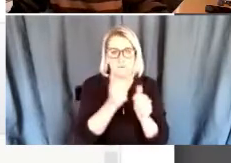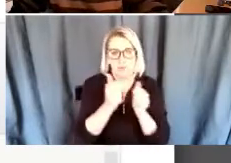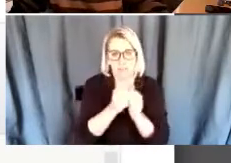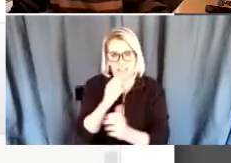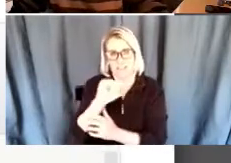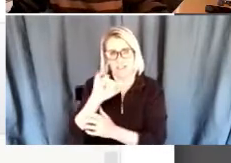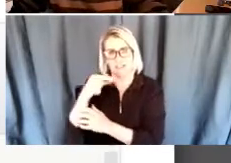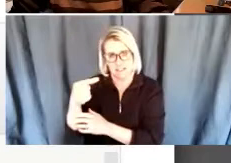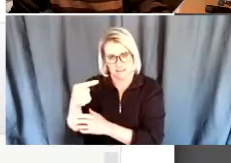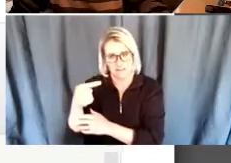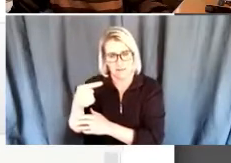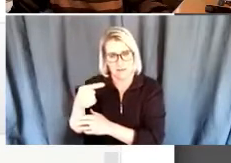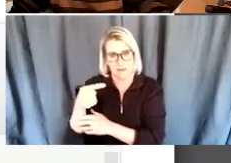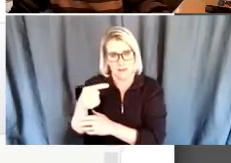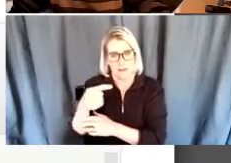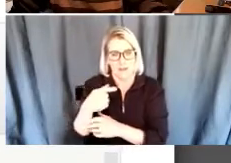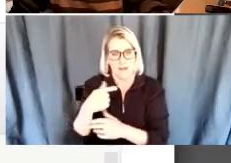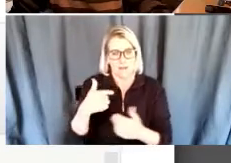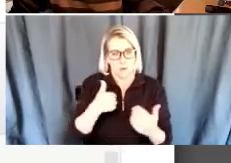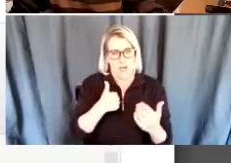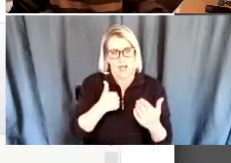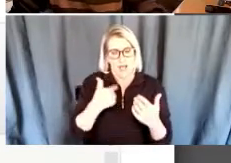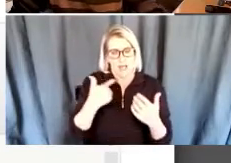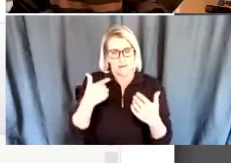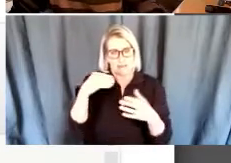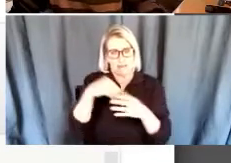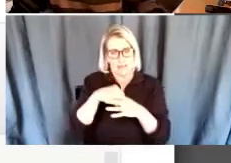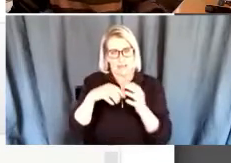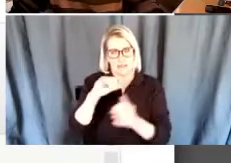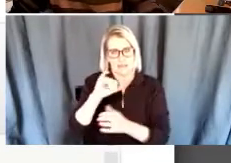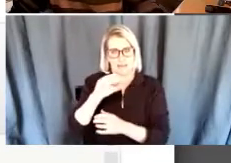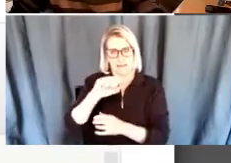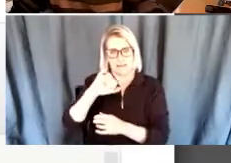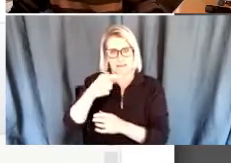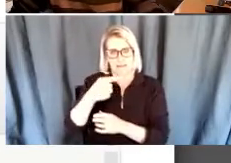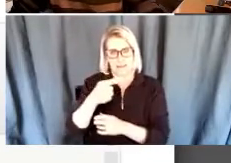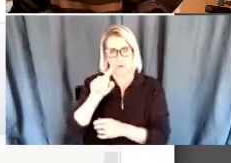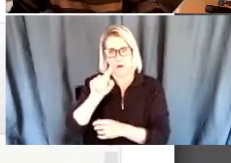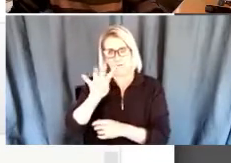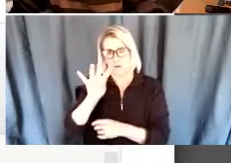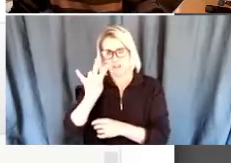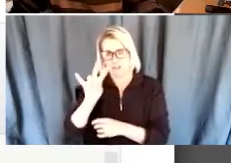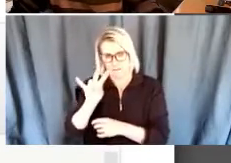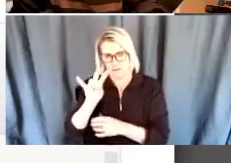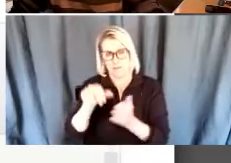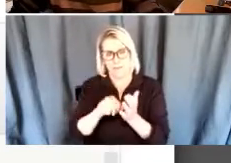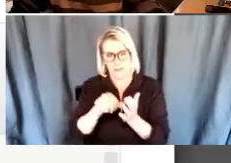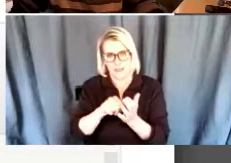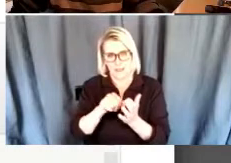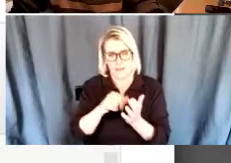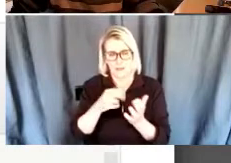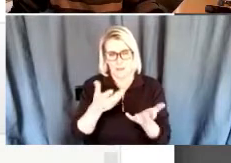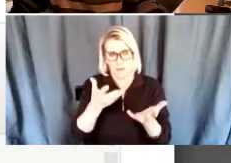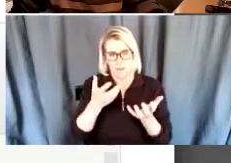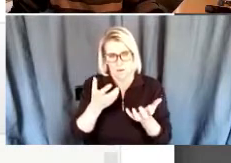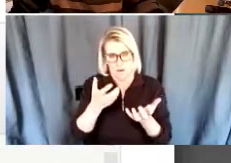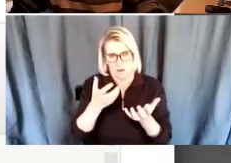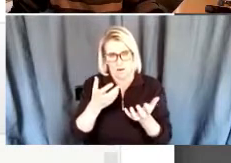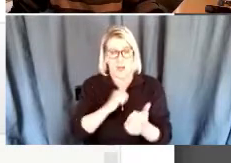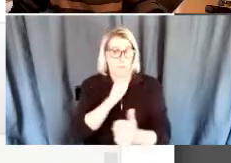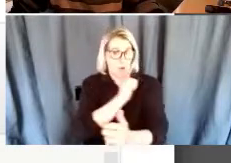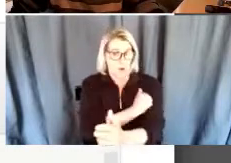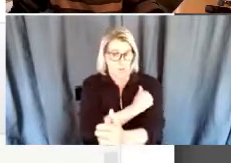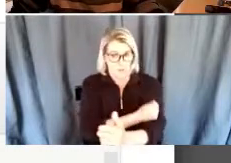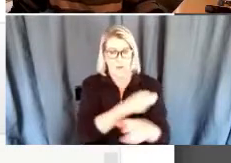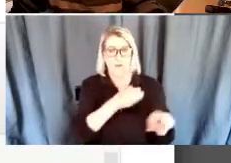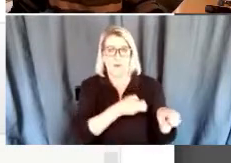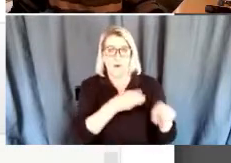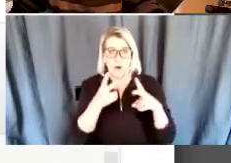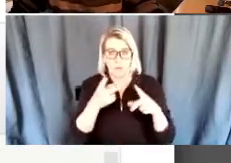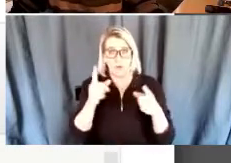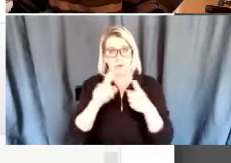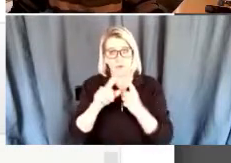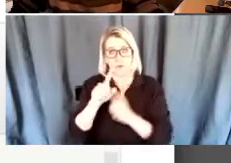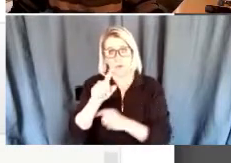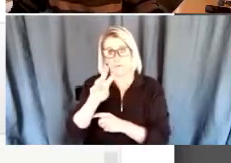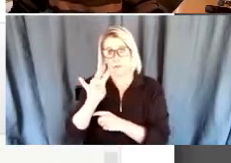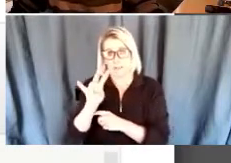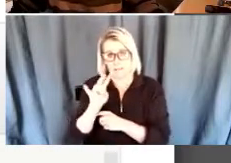So I am authorized to upload to 147 folder only so